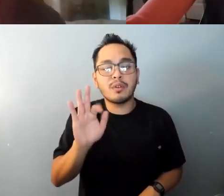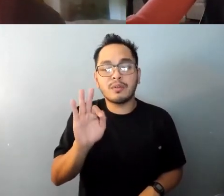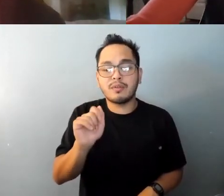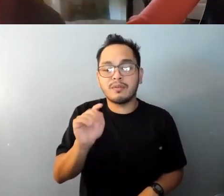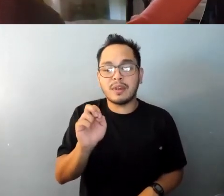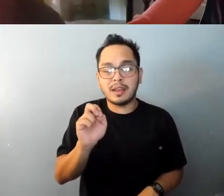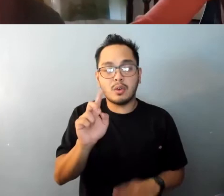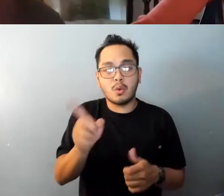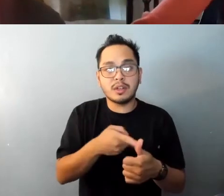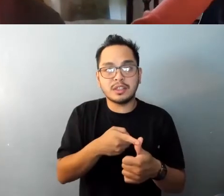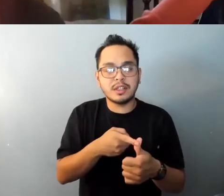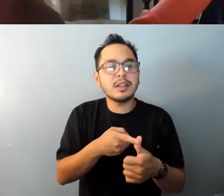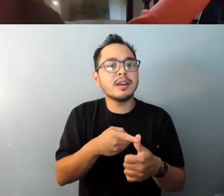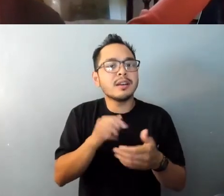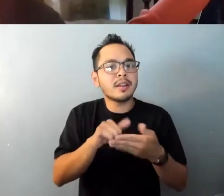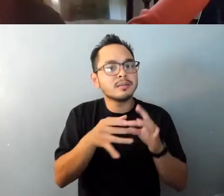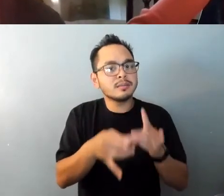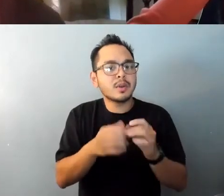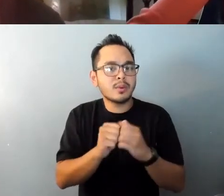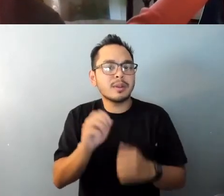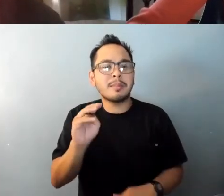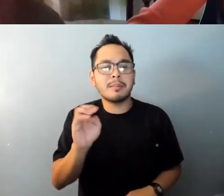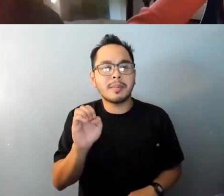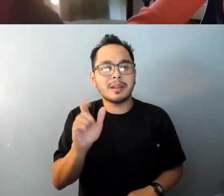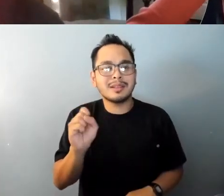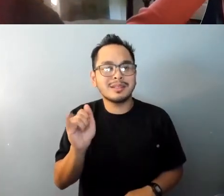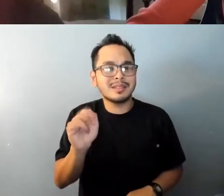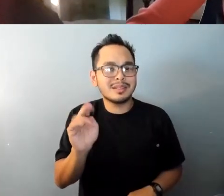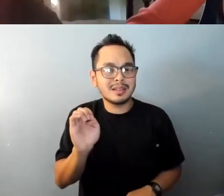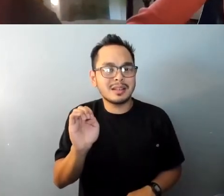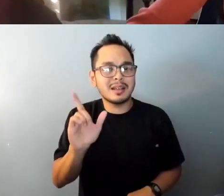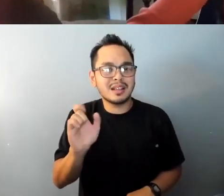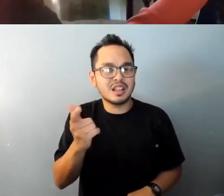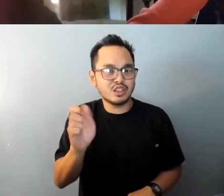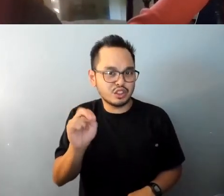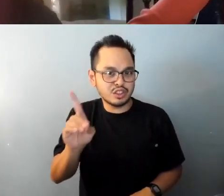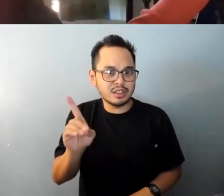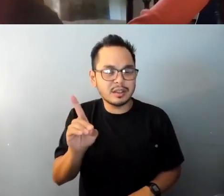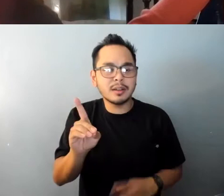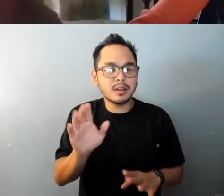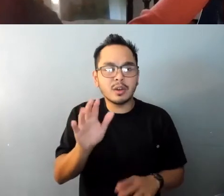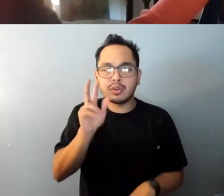is also a reference to Bluebeard as well, do not look at her in her path, a beautiful